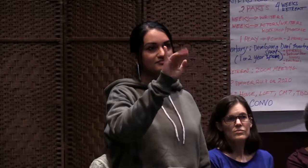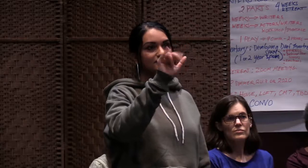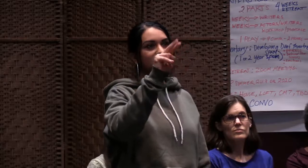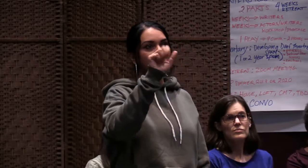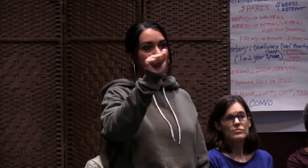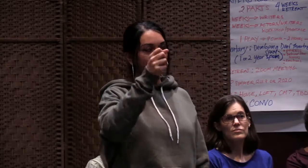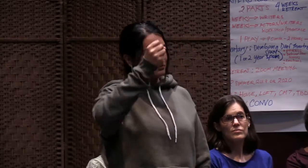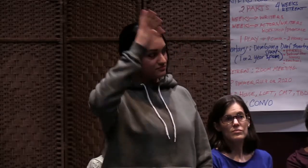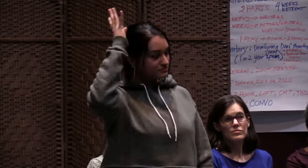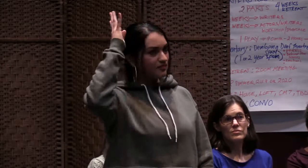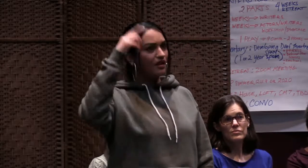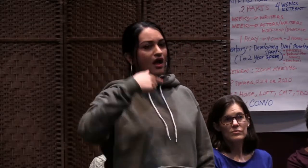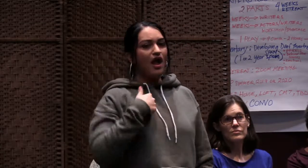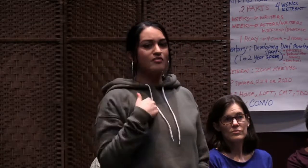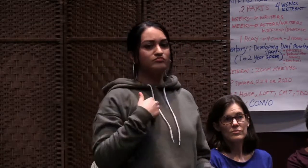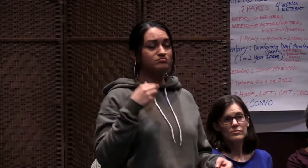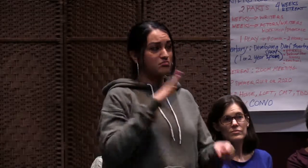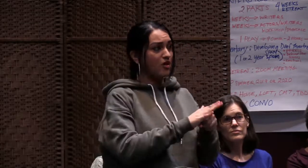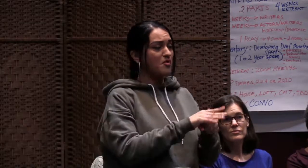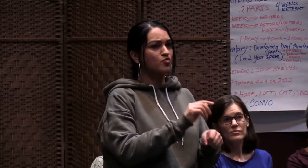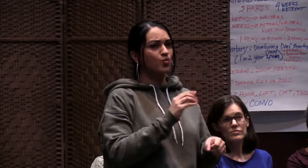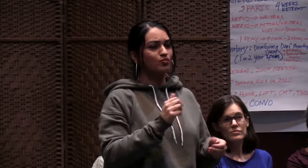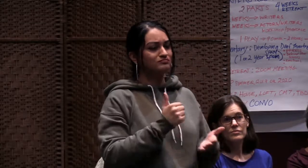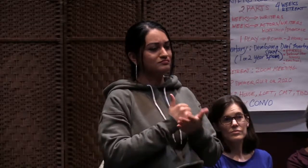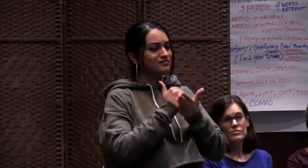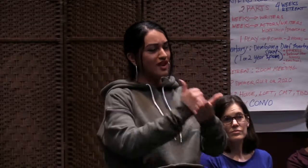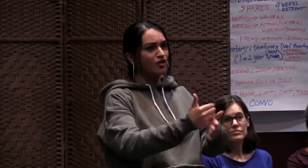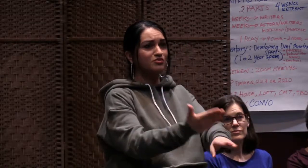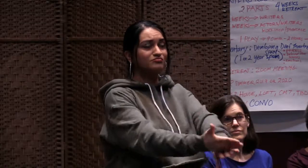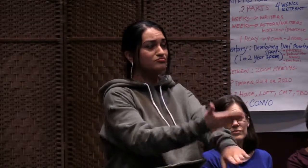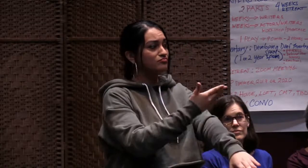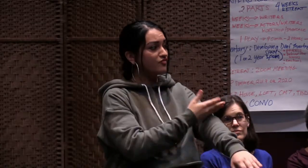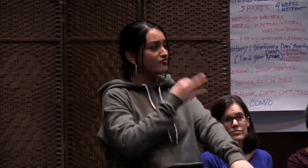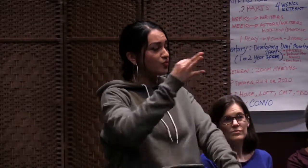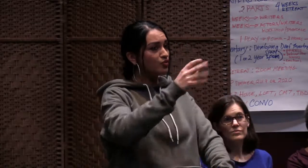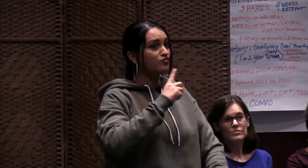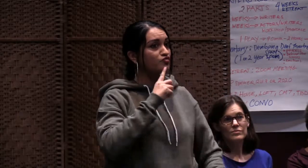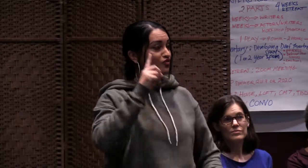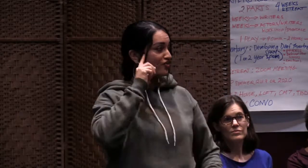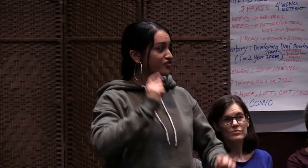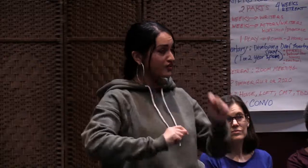Hi, my name is Sabina. My commitment is to help improve